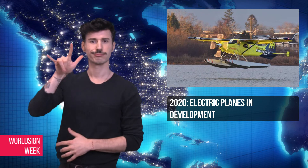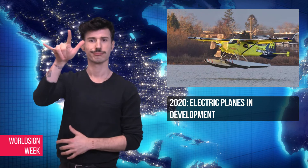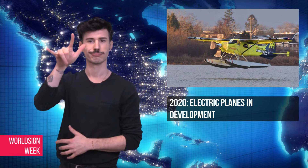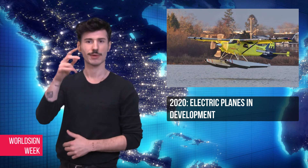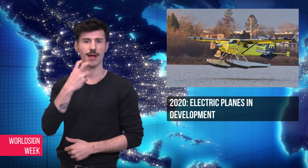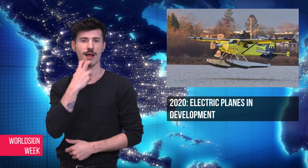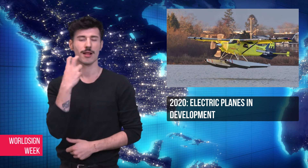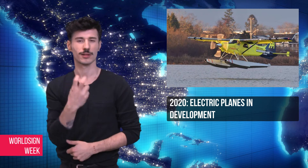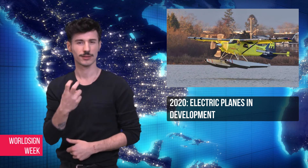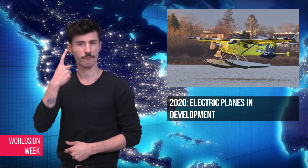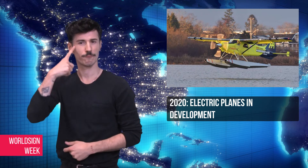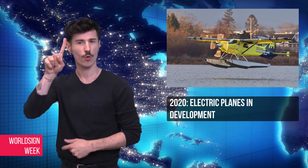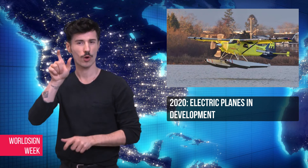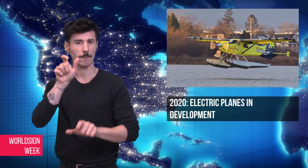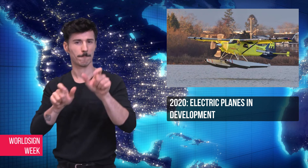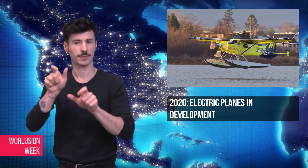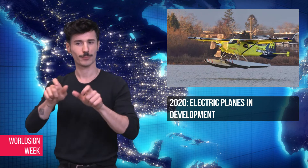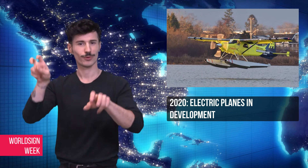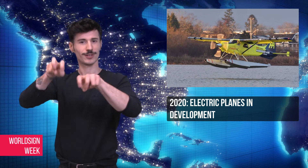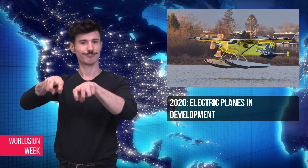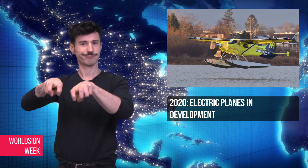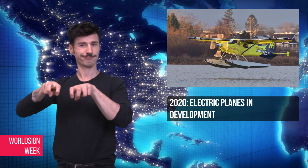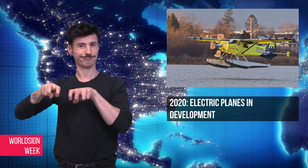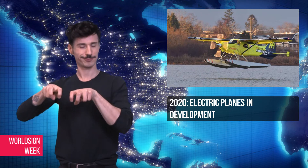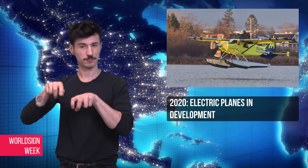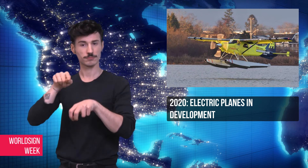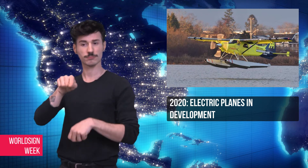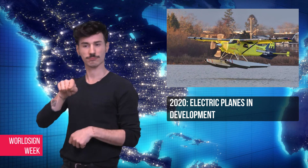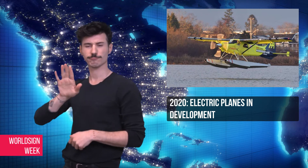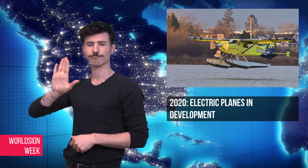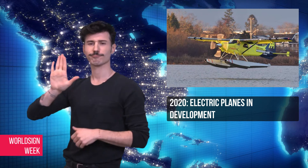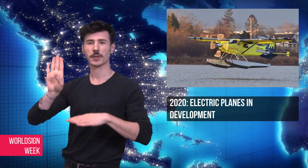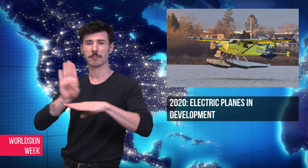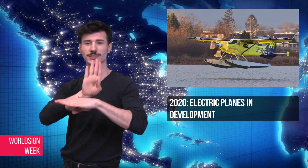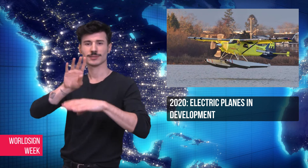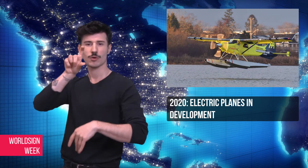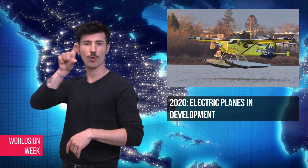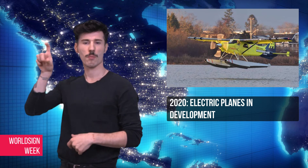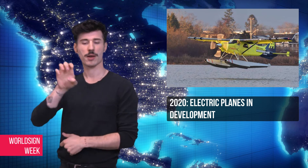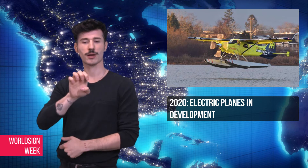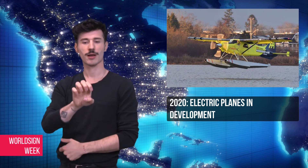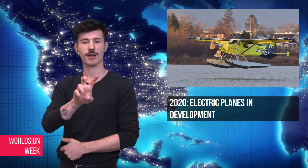After a prototype of the world's first commercial